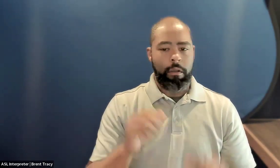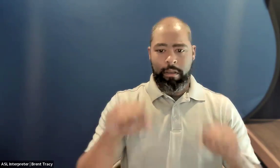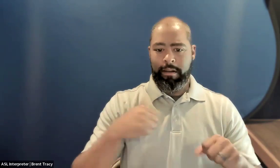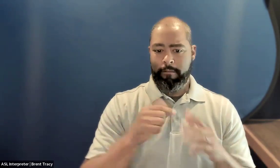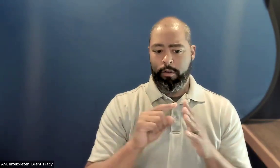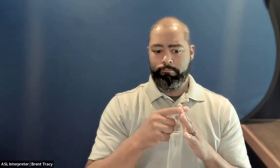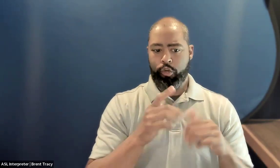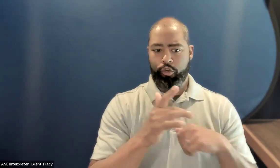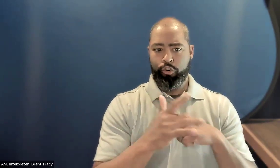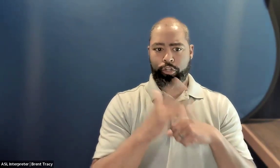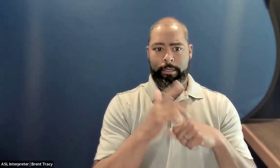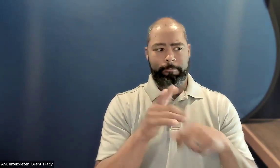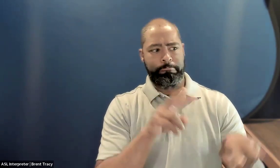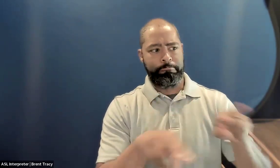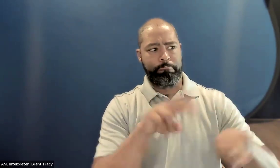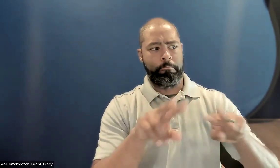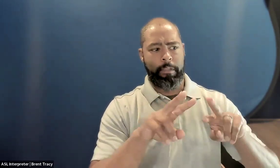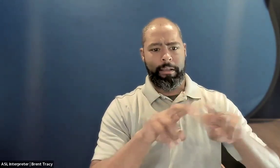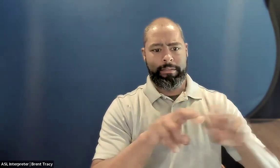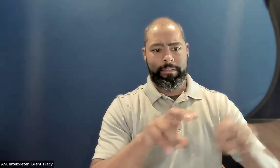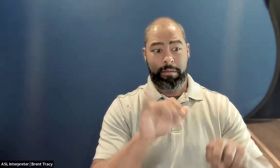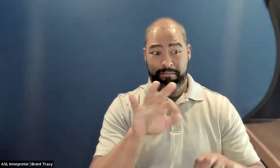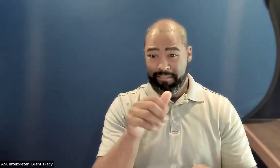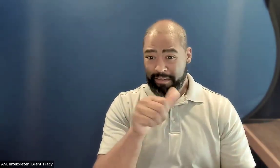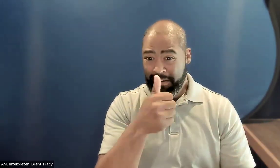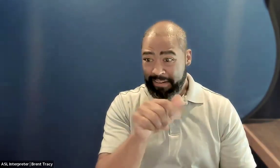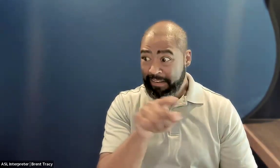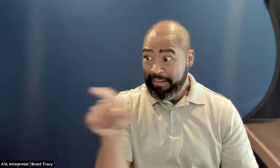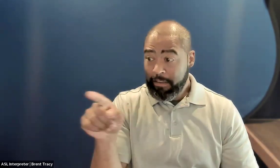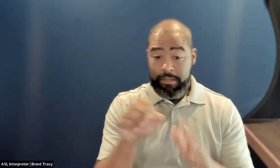accessible to anyone developing a physical project who's